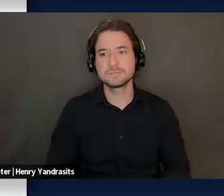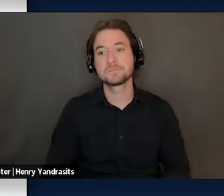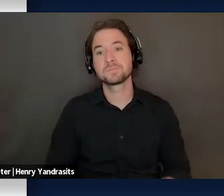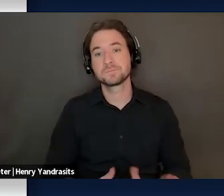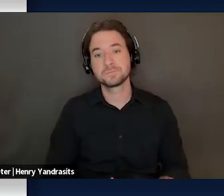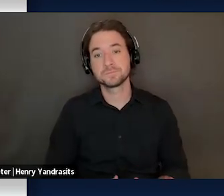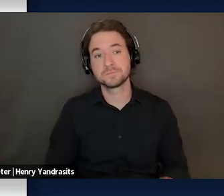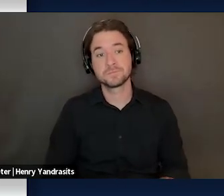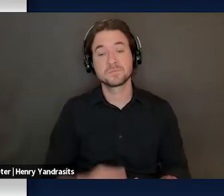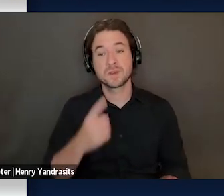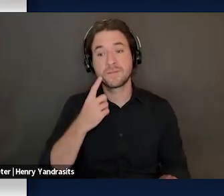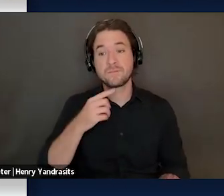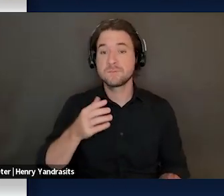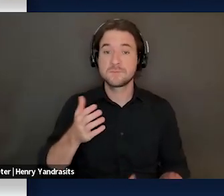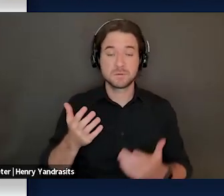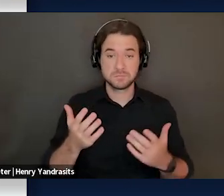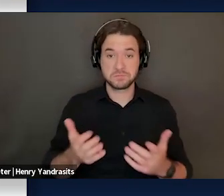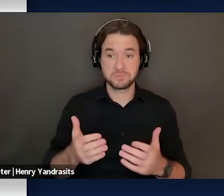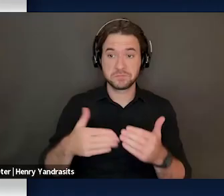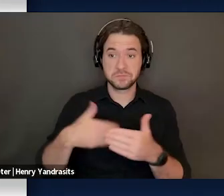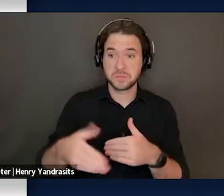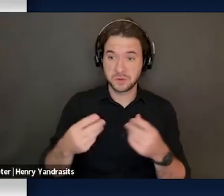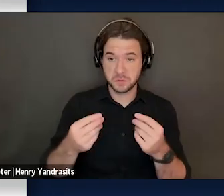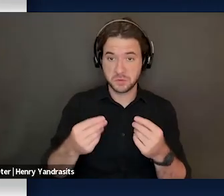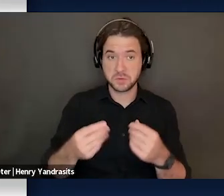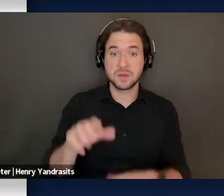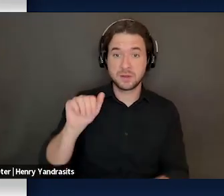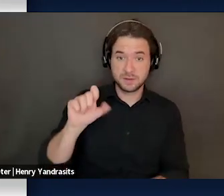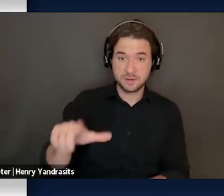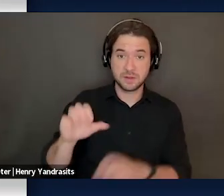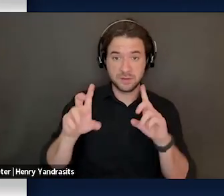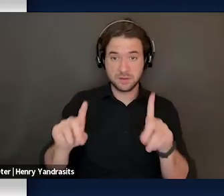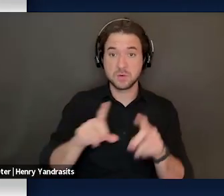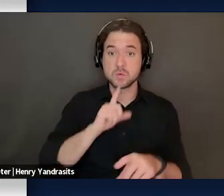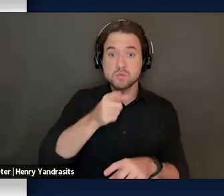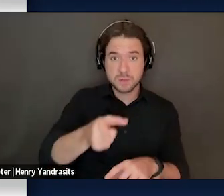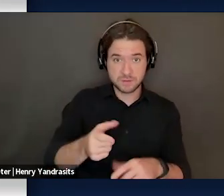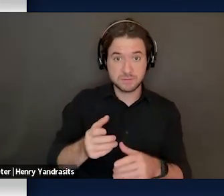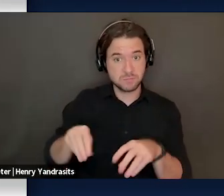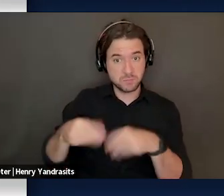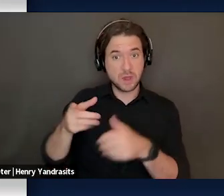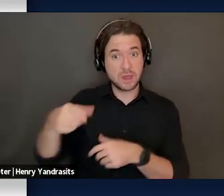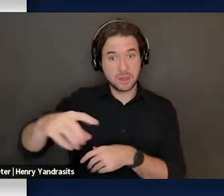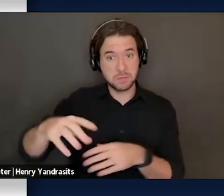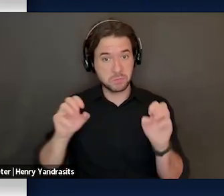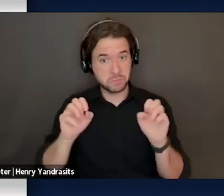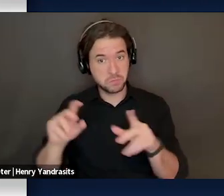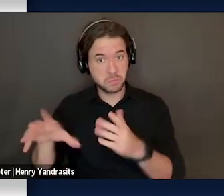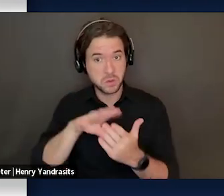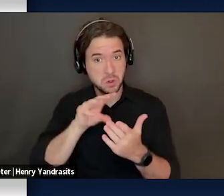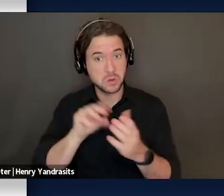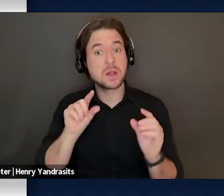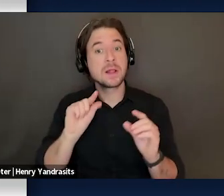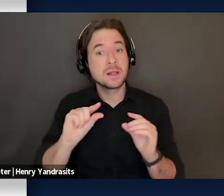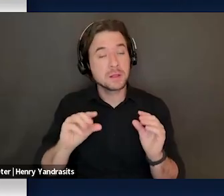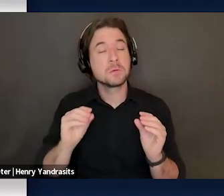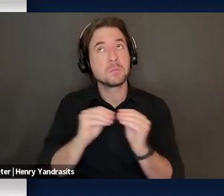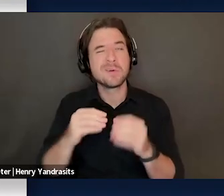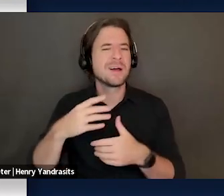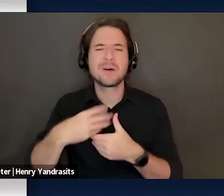So, um, in terms of further next steps, the ASL education really does give them an opportunity to learn a little bit outside of the typical curricula.